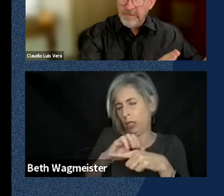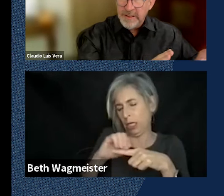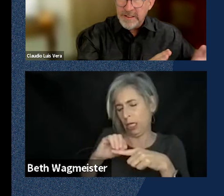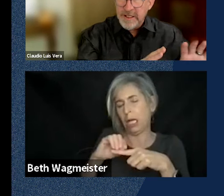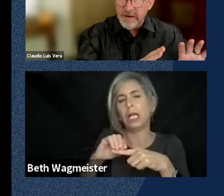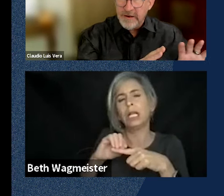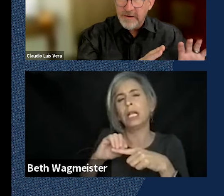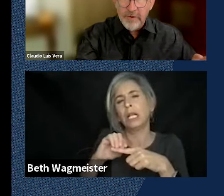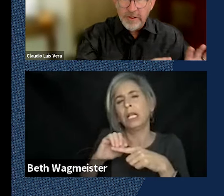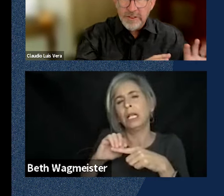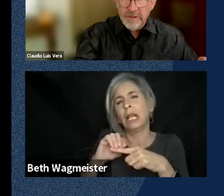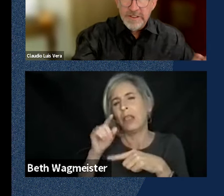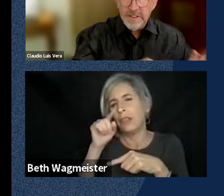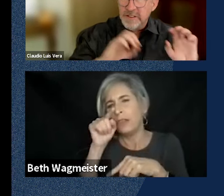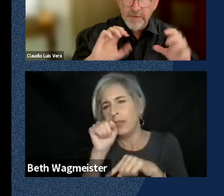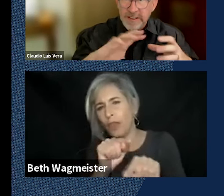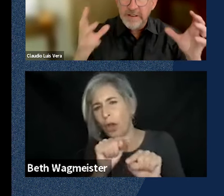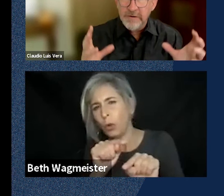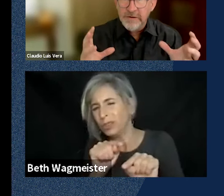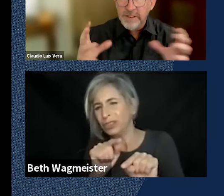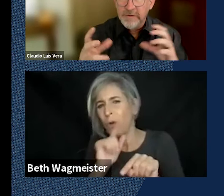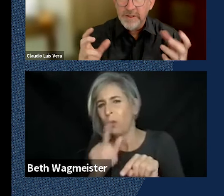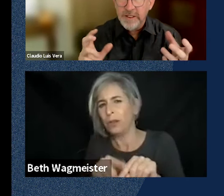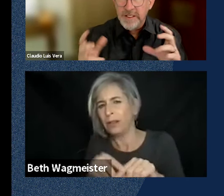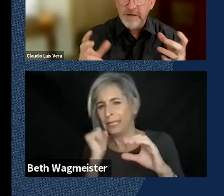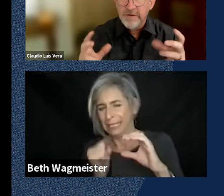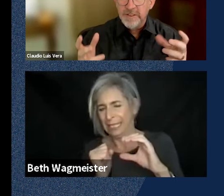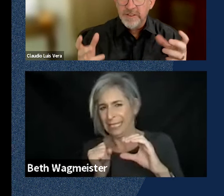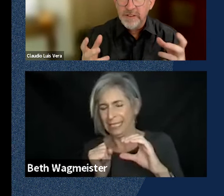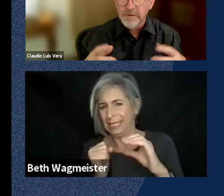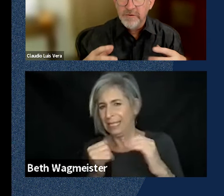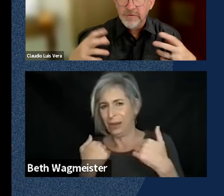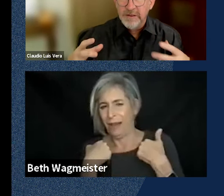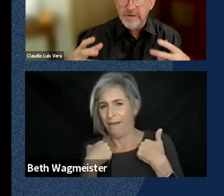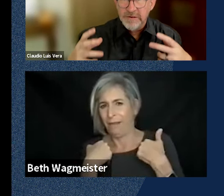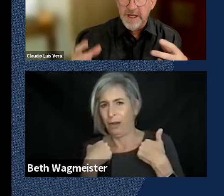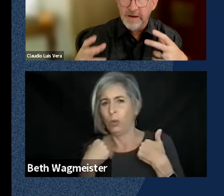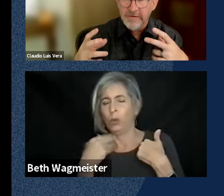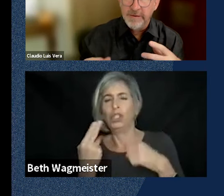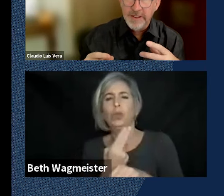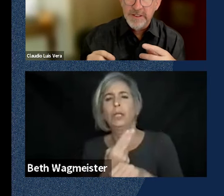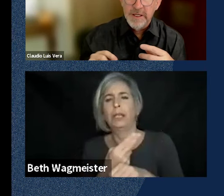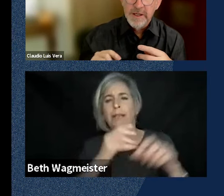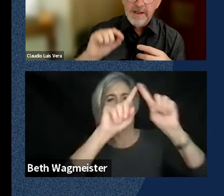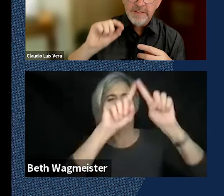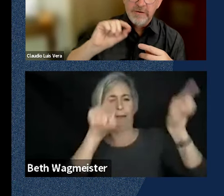elements that are landmarks don't exist, you're basically you're dealing with containers, and you're dealing with your regular stack of elements.